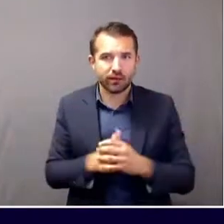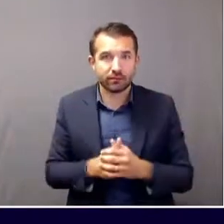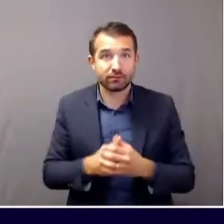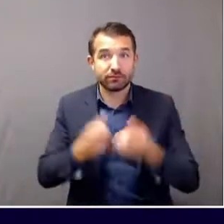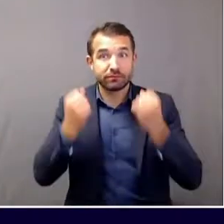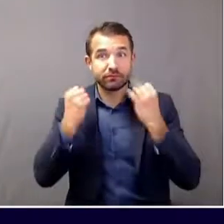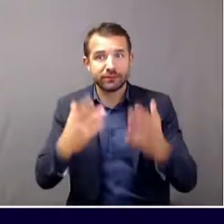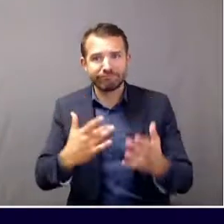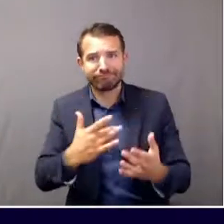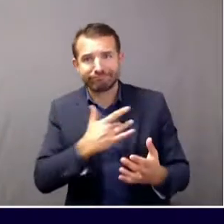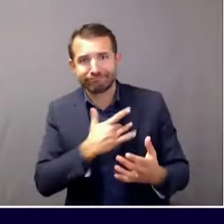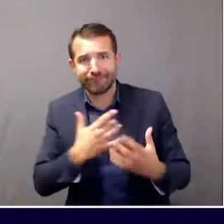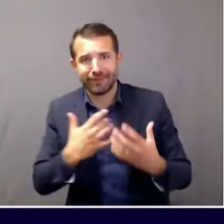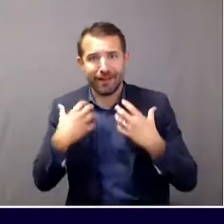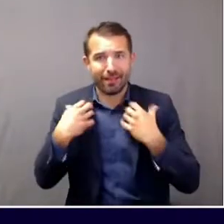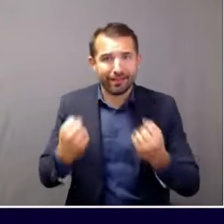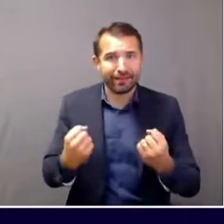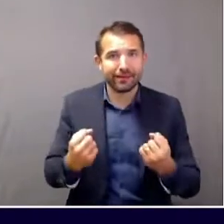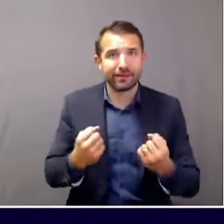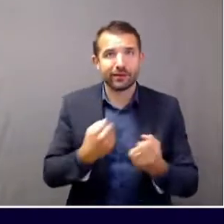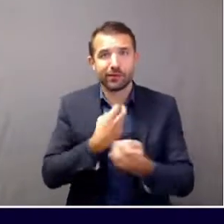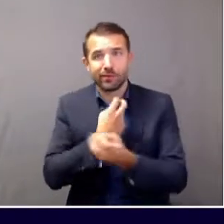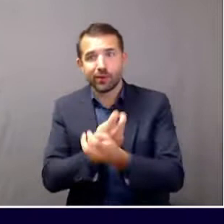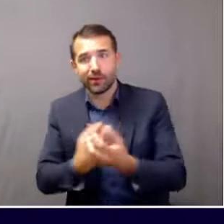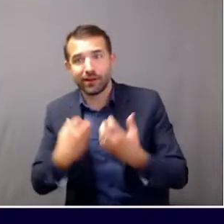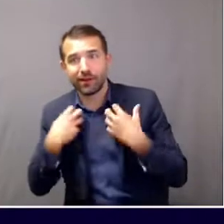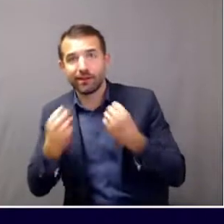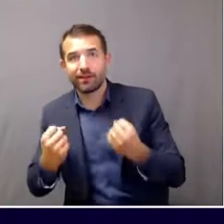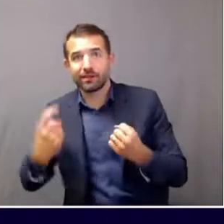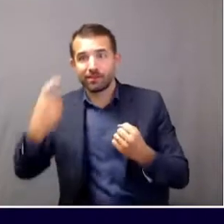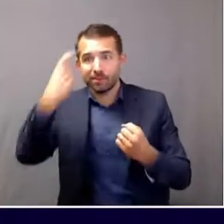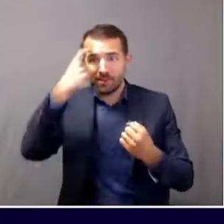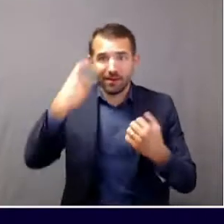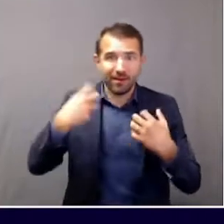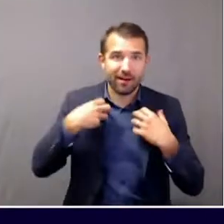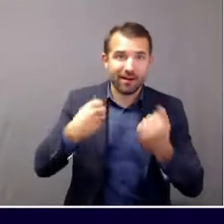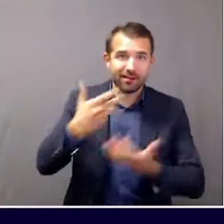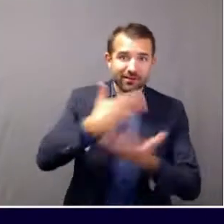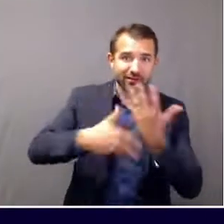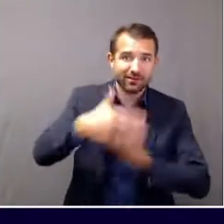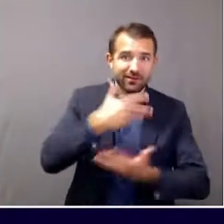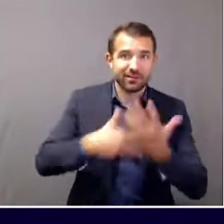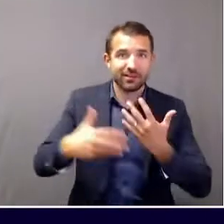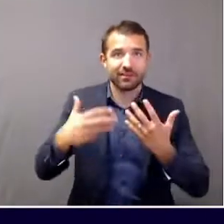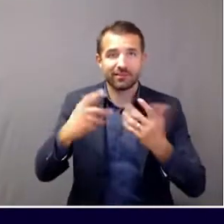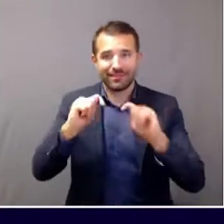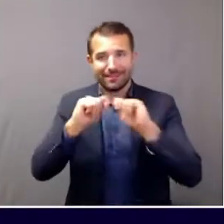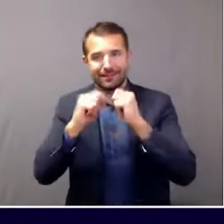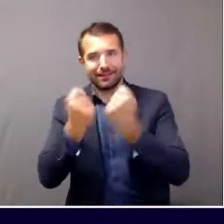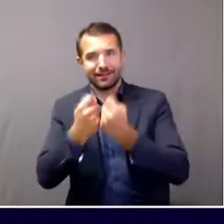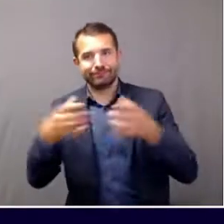they promote mental health and social engagement and we all